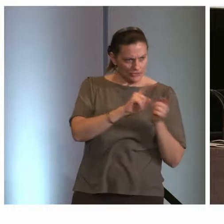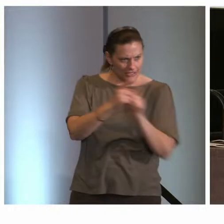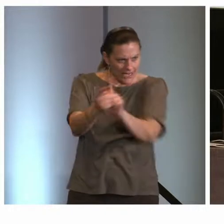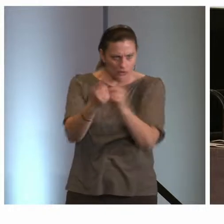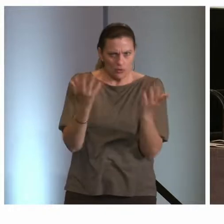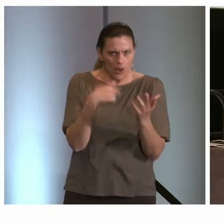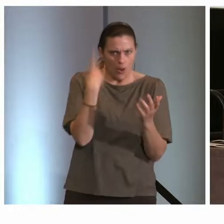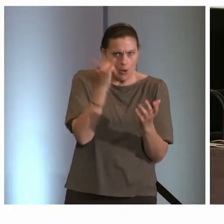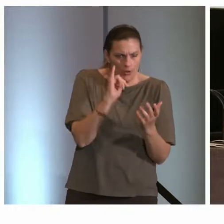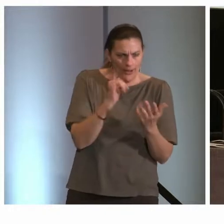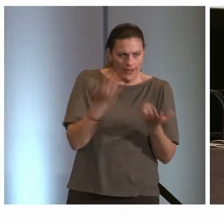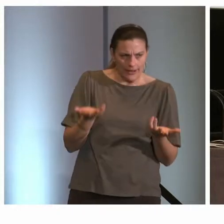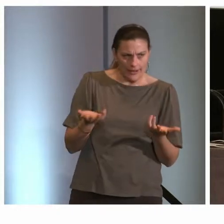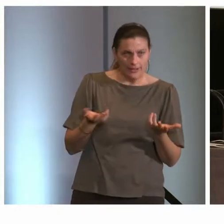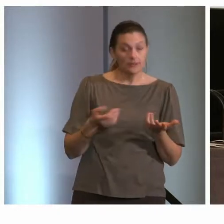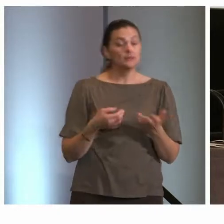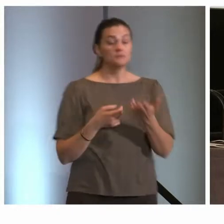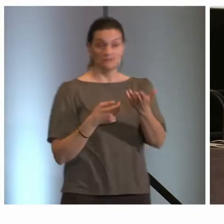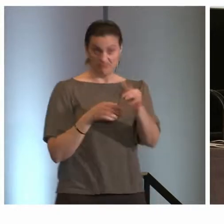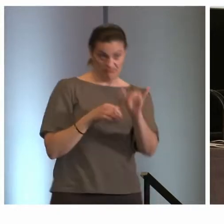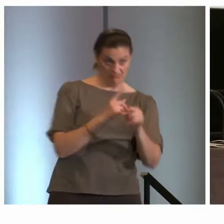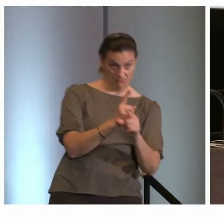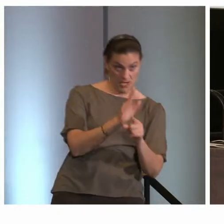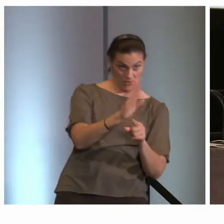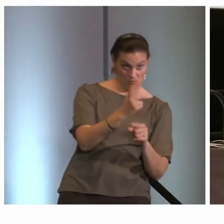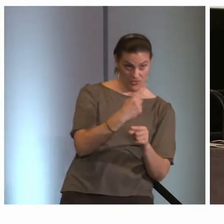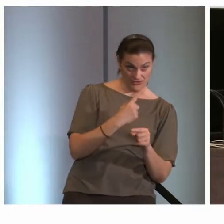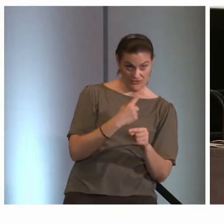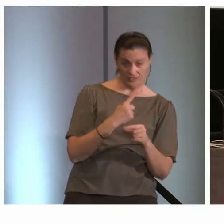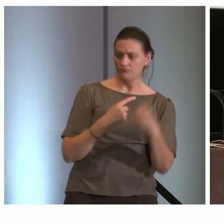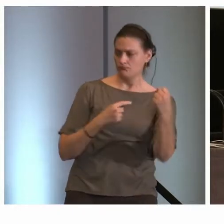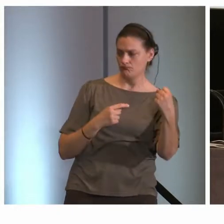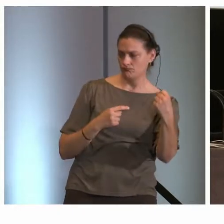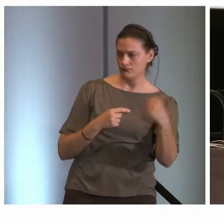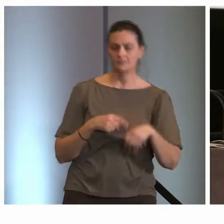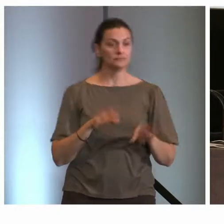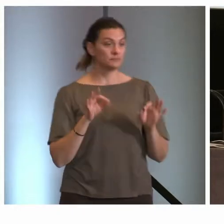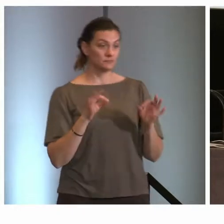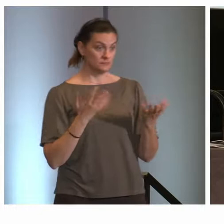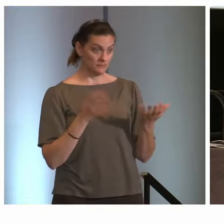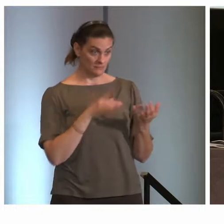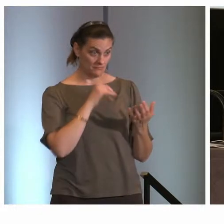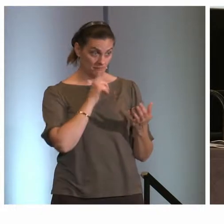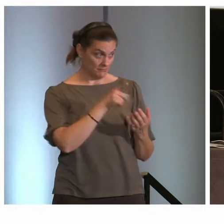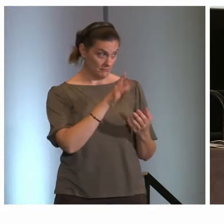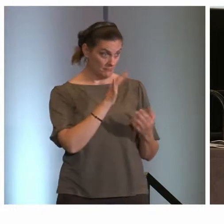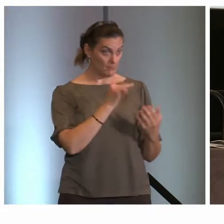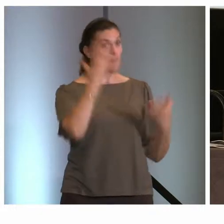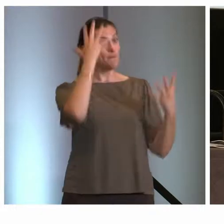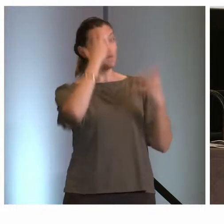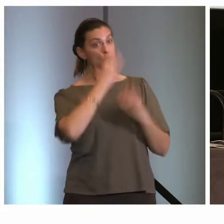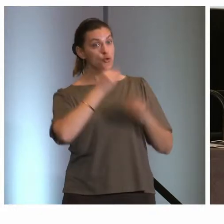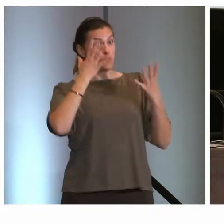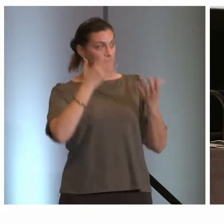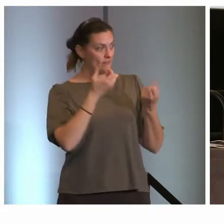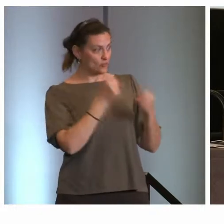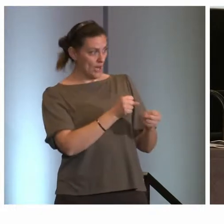Hartman Squire: What is a journey like for a conventional notions of what is beautiful, does that capture what you want? -- yes.